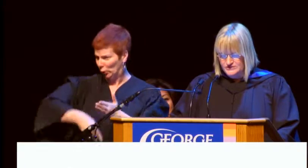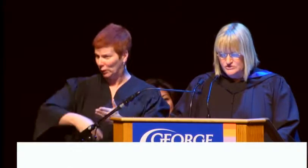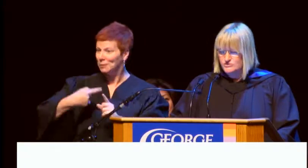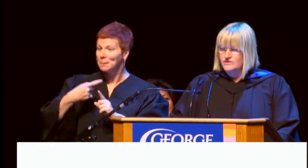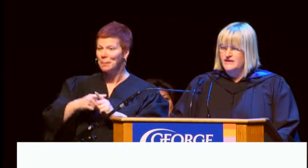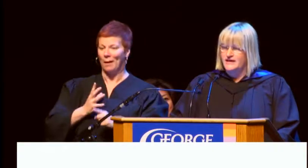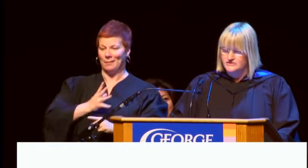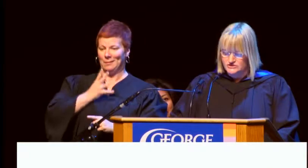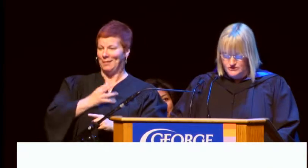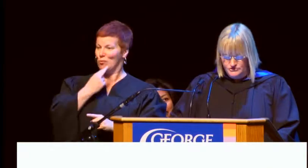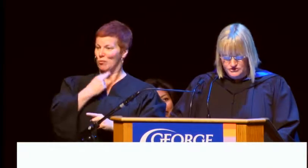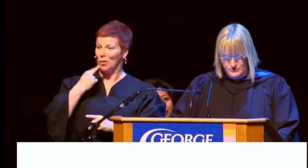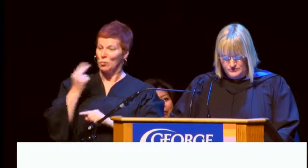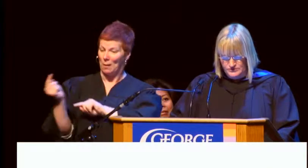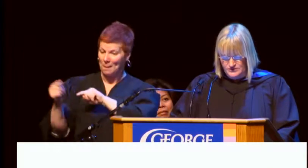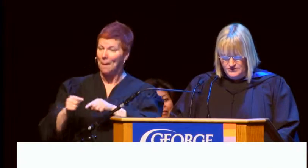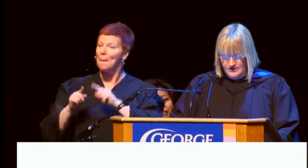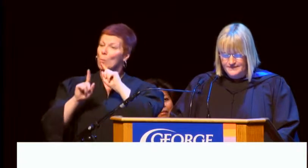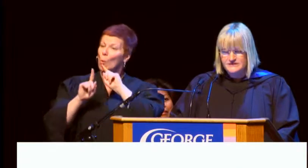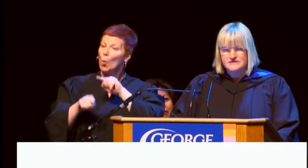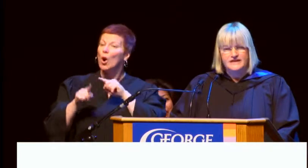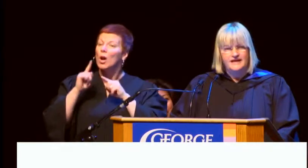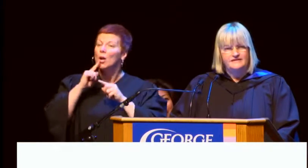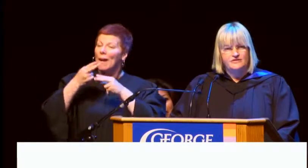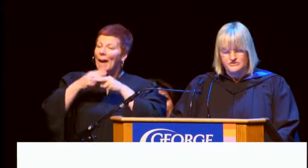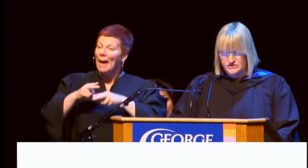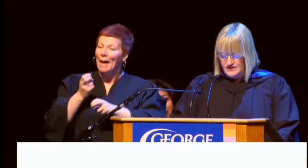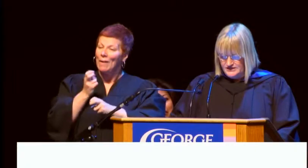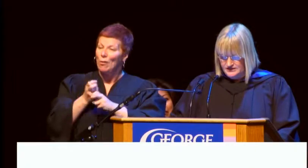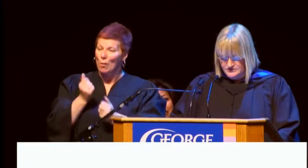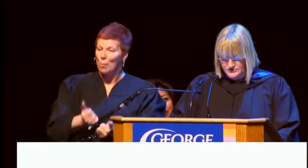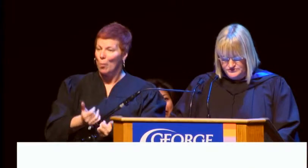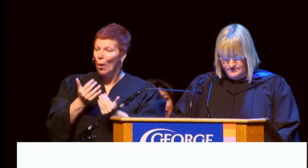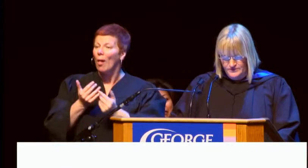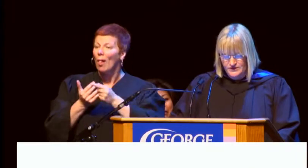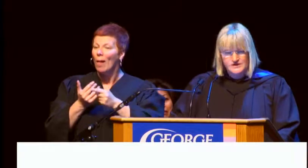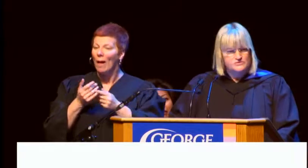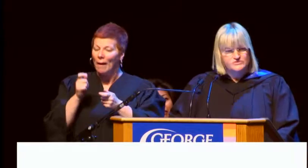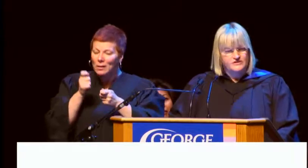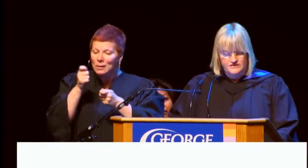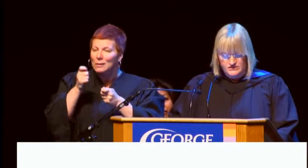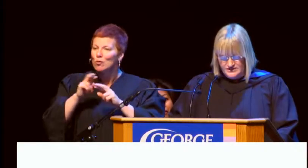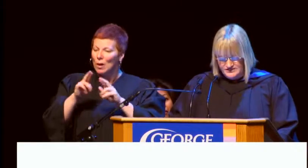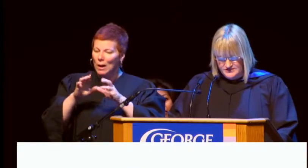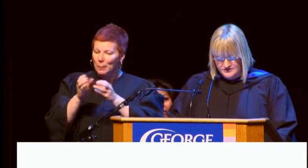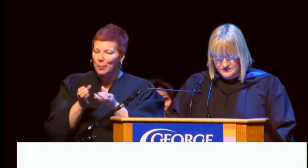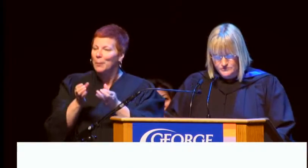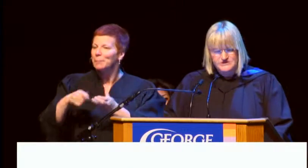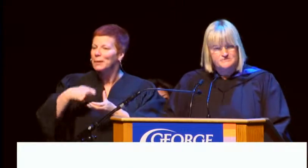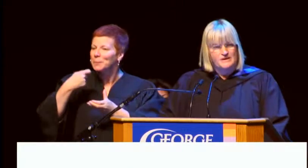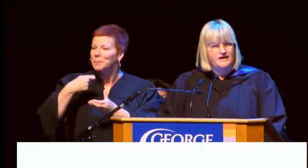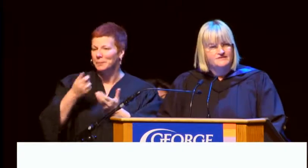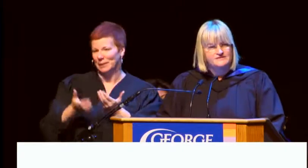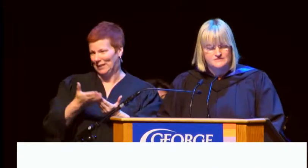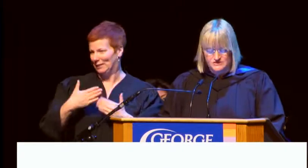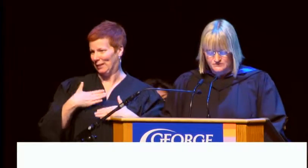AND THE LITTLE CANDY THAT'S SENT OUT WITH A CUSTOMER'S BILL AT THE END OF THE MEAL, THE HUM OF A RESTAURANT THAT'S OPERATING ON ALL CYLINDERS.